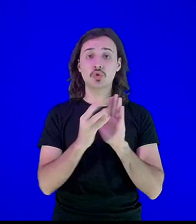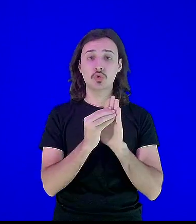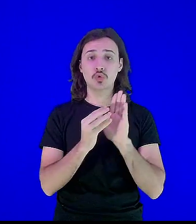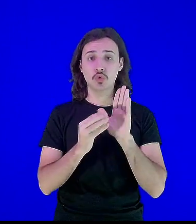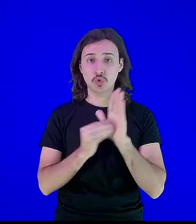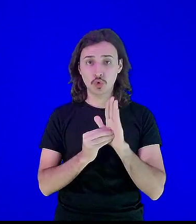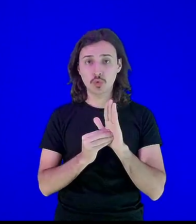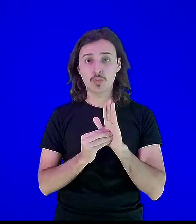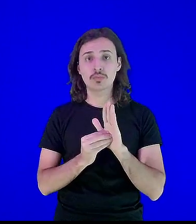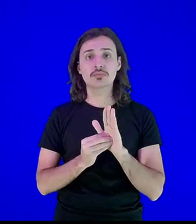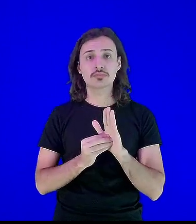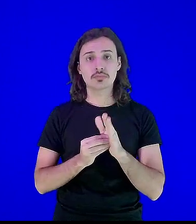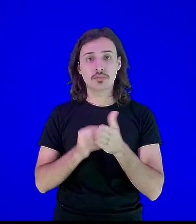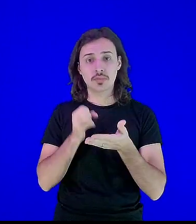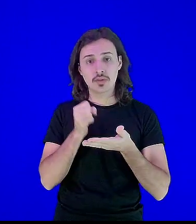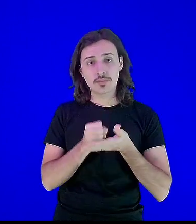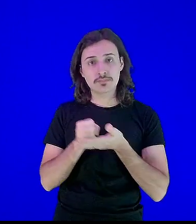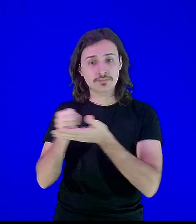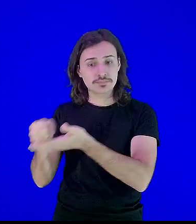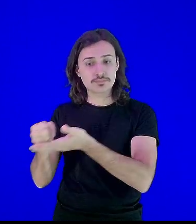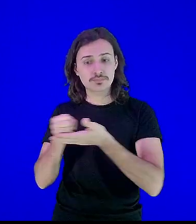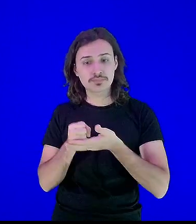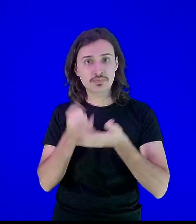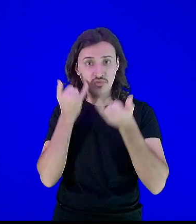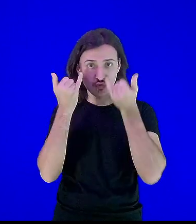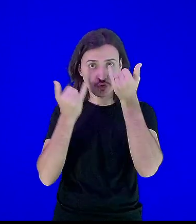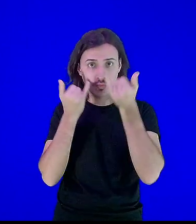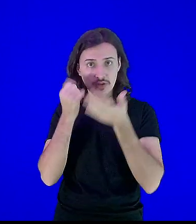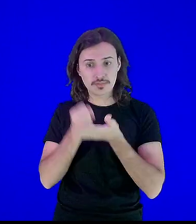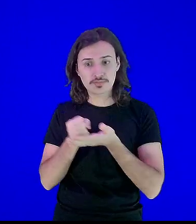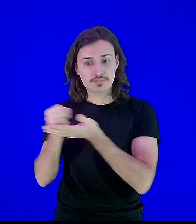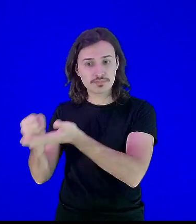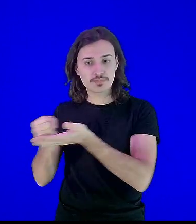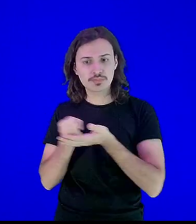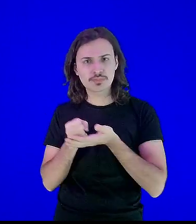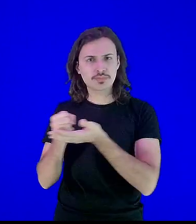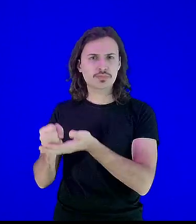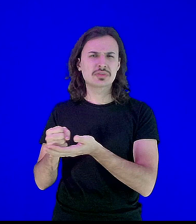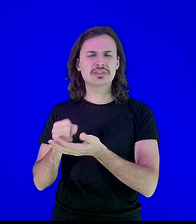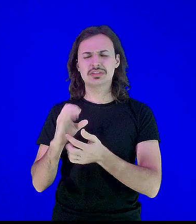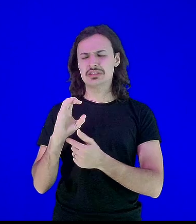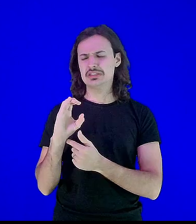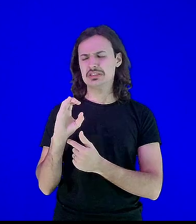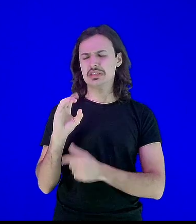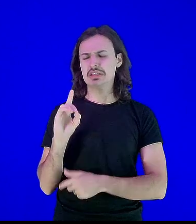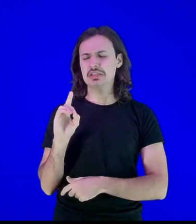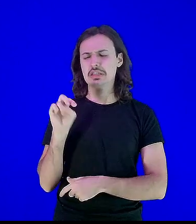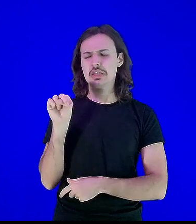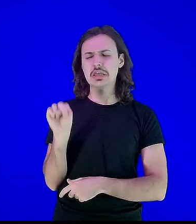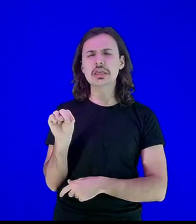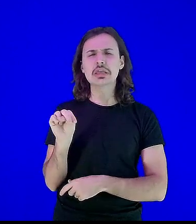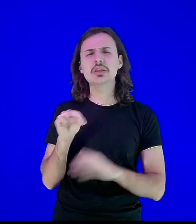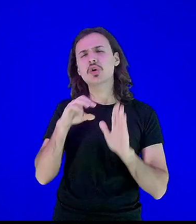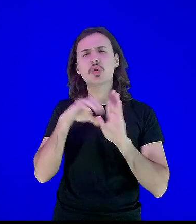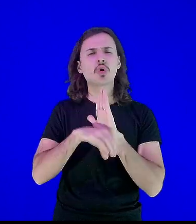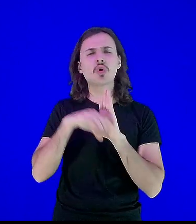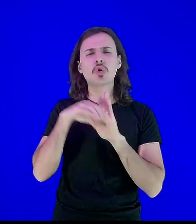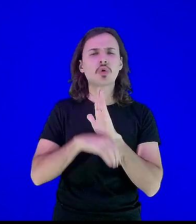for you that is not experienced with CDN: let's imagine we have a lot of servers around the world